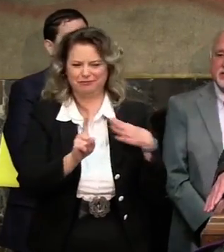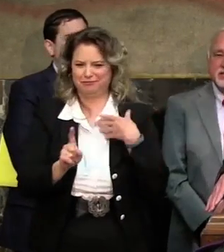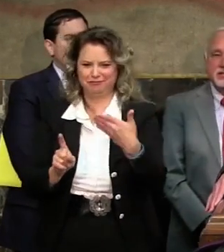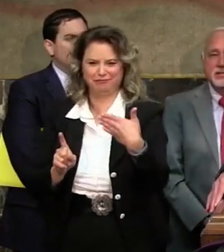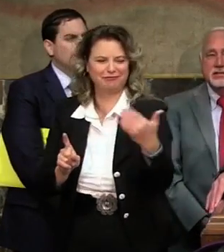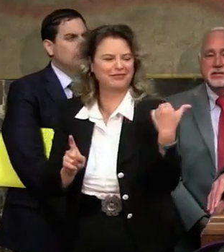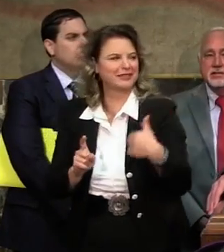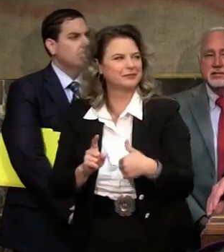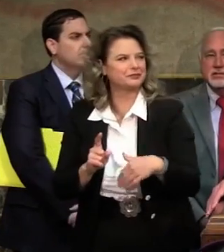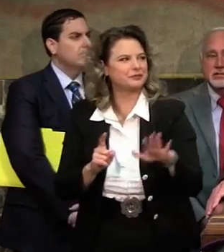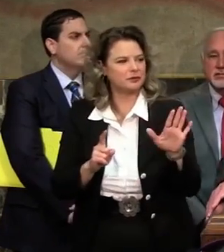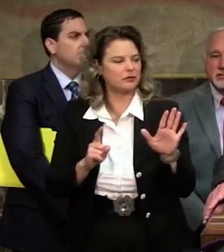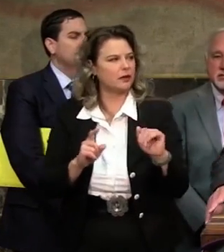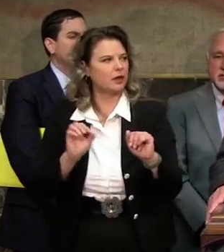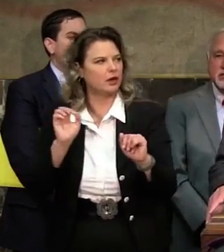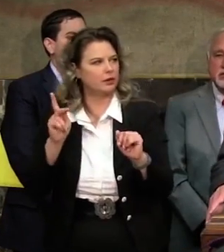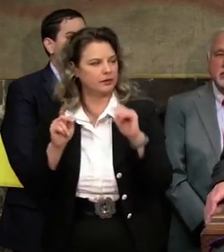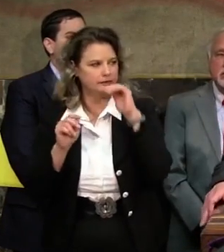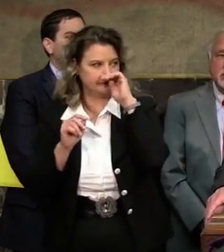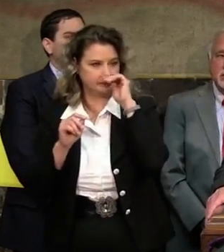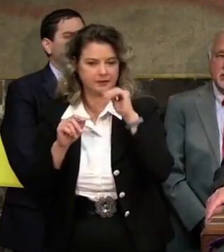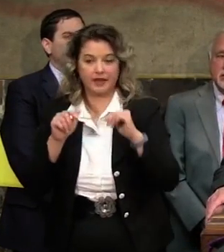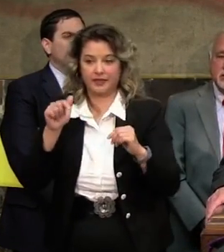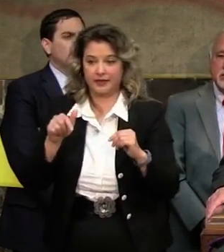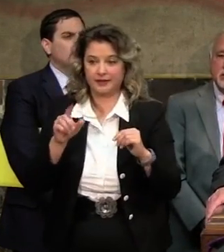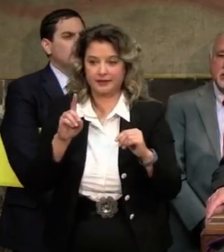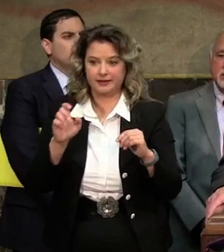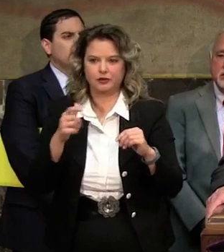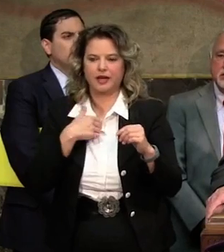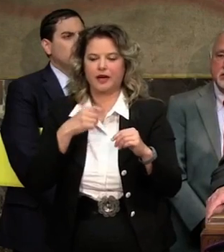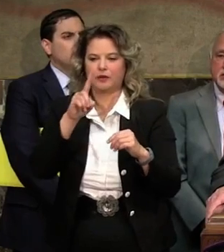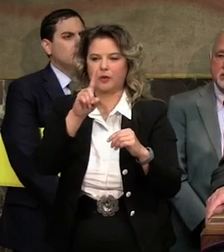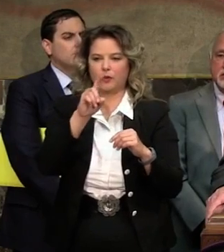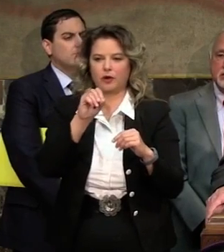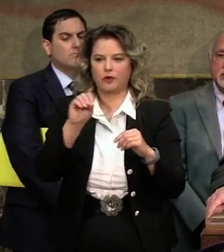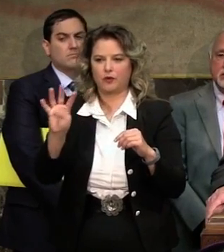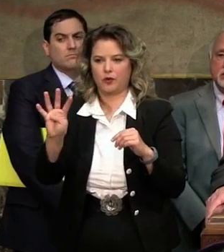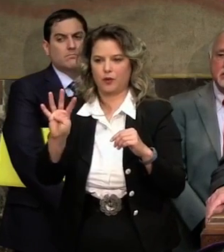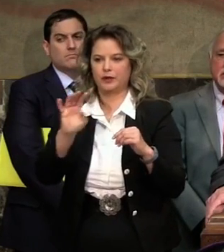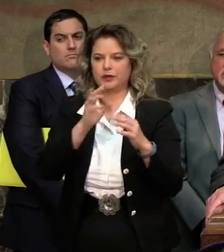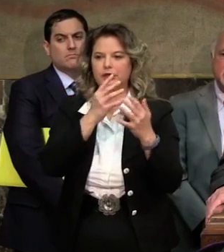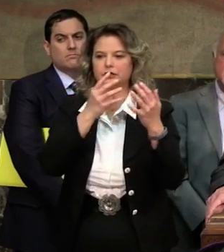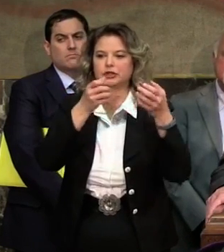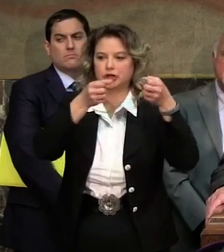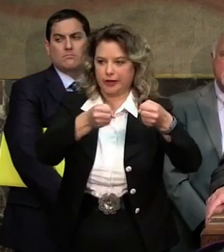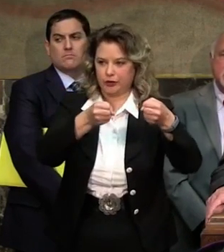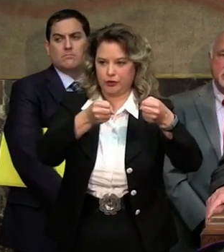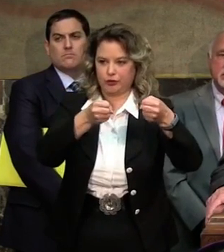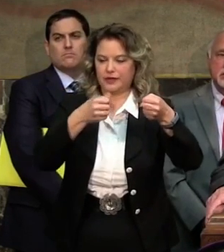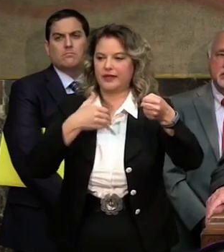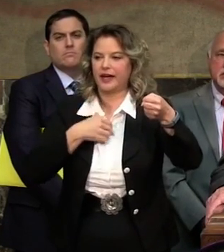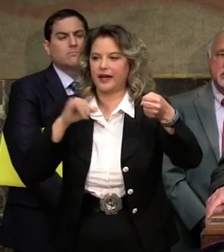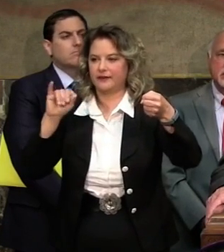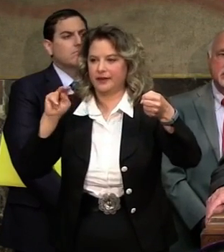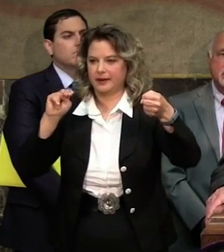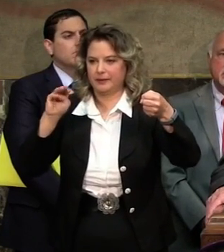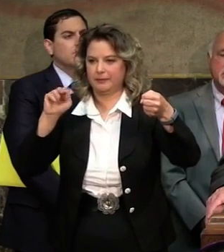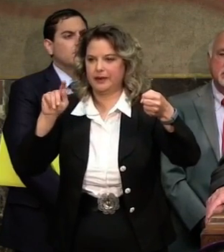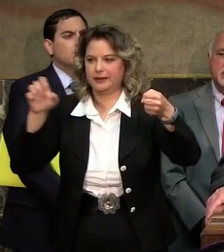this this is this is the deal you gotta 104 gels at a housing inmates you don't know what the number is offhand as the